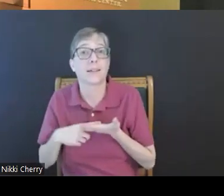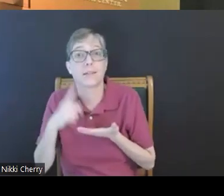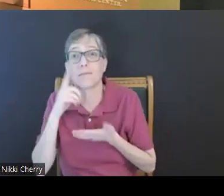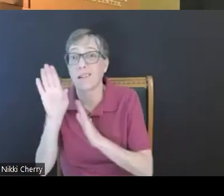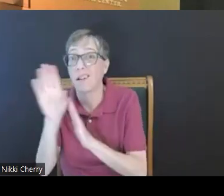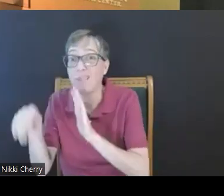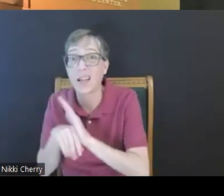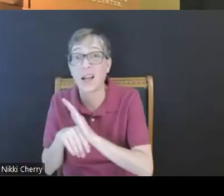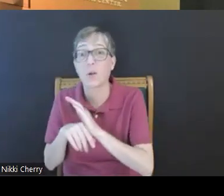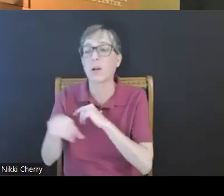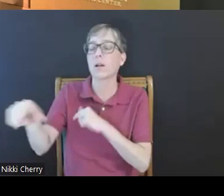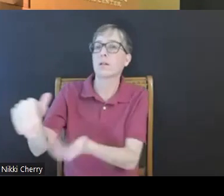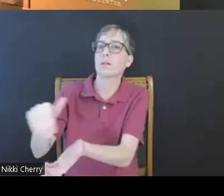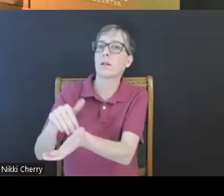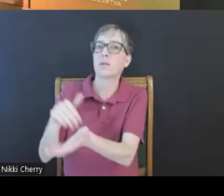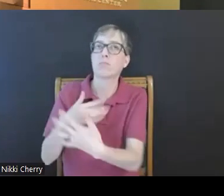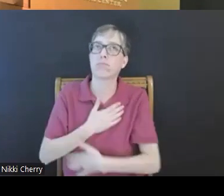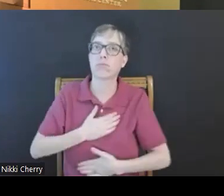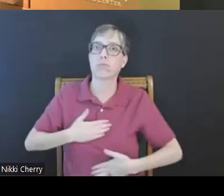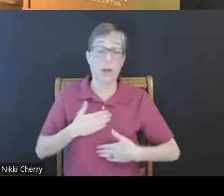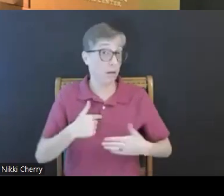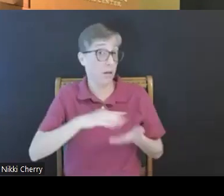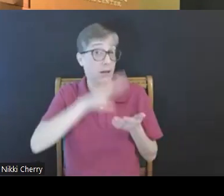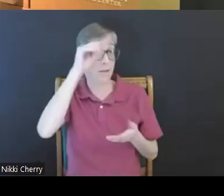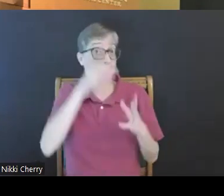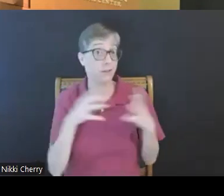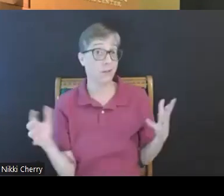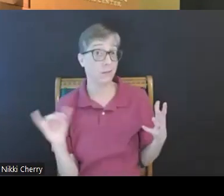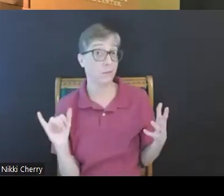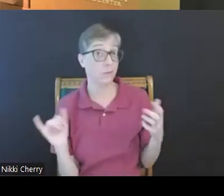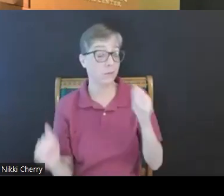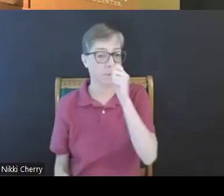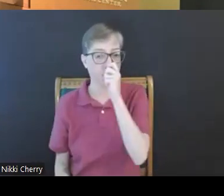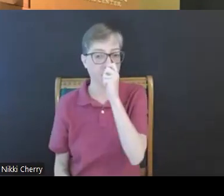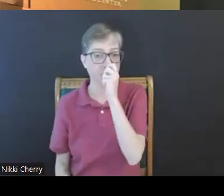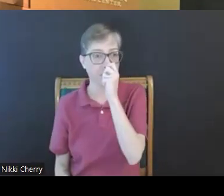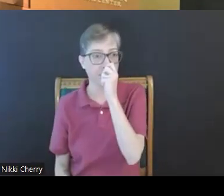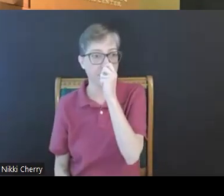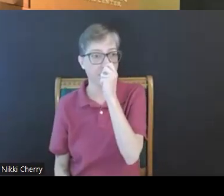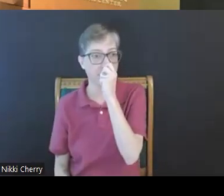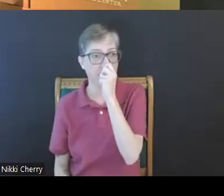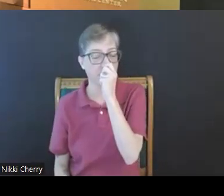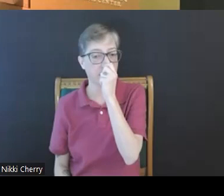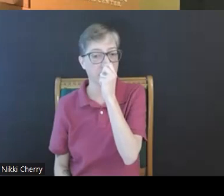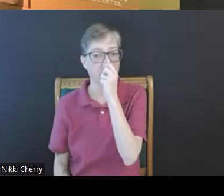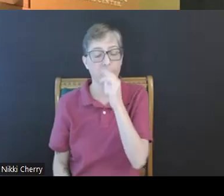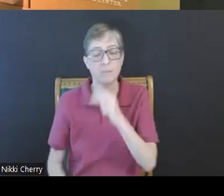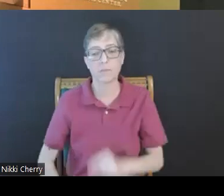incredibly appreciative I learned a lot uh and uh I think that is something uh that we can do